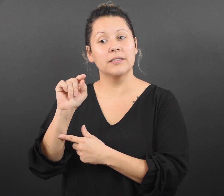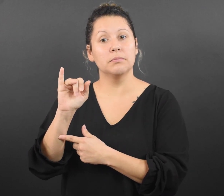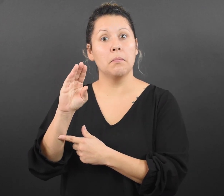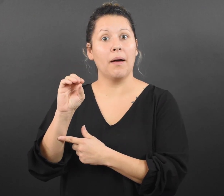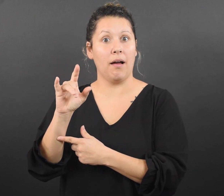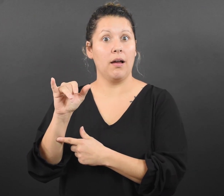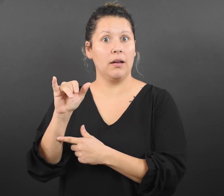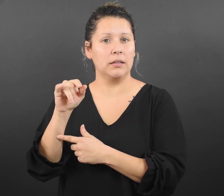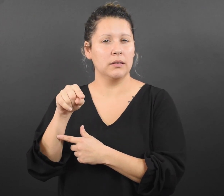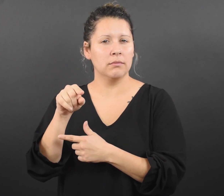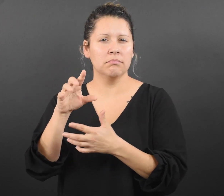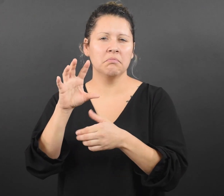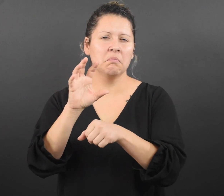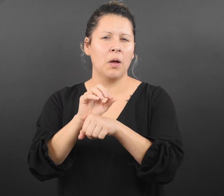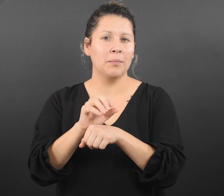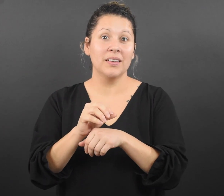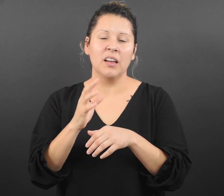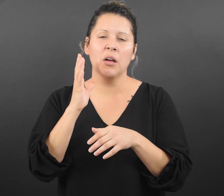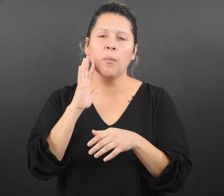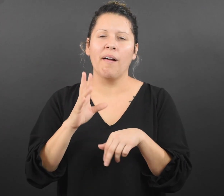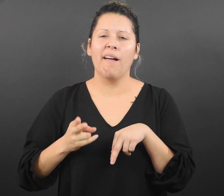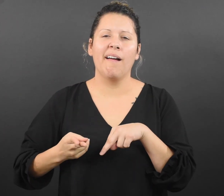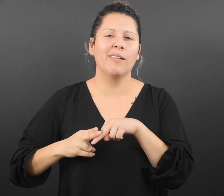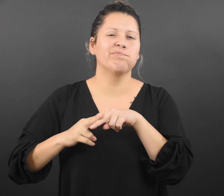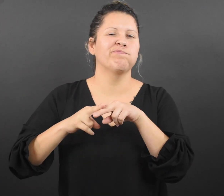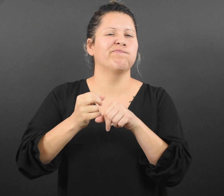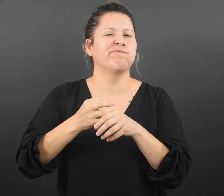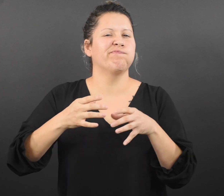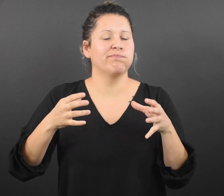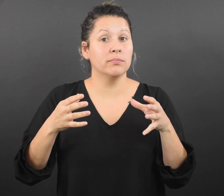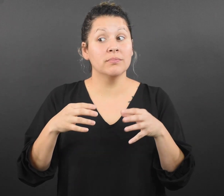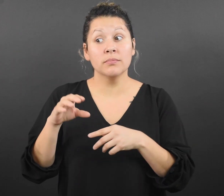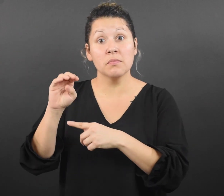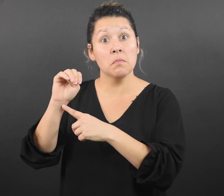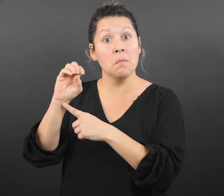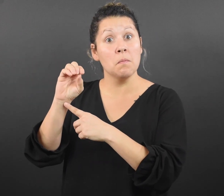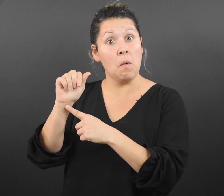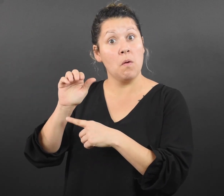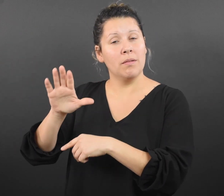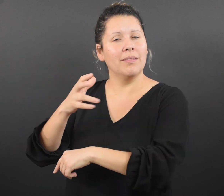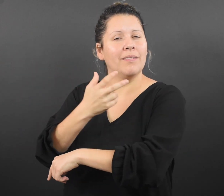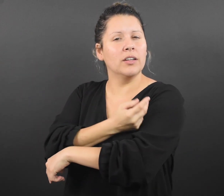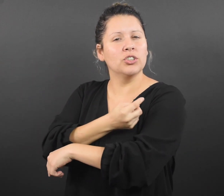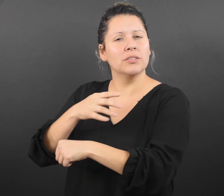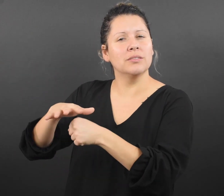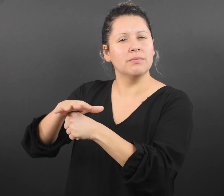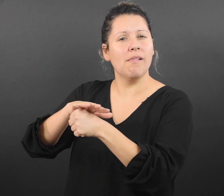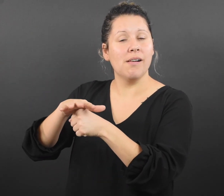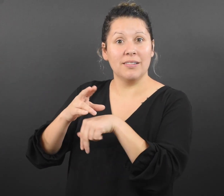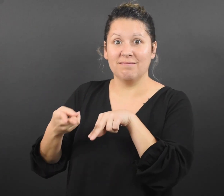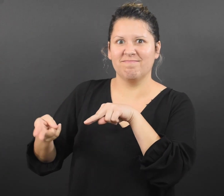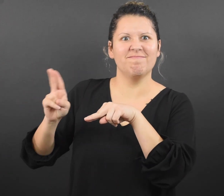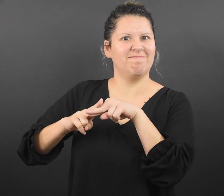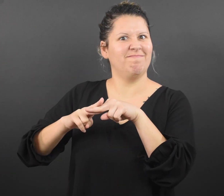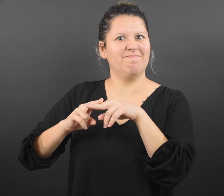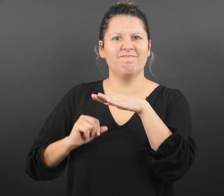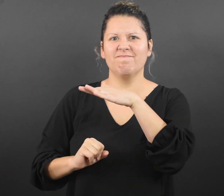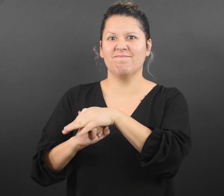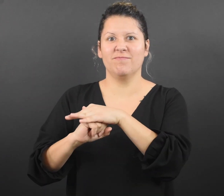will increase; MOA vaccination site to increase capacity to 2,000 doses per day